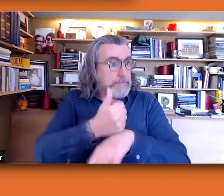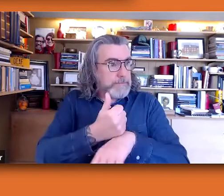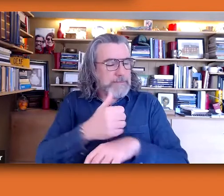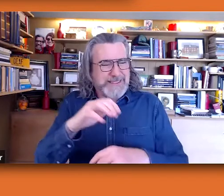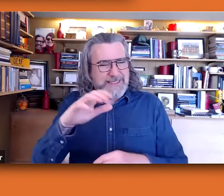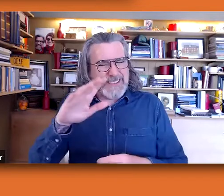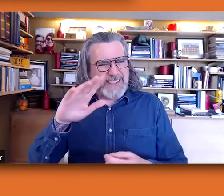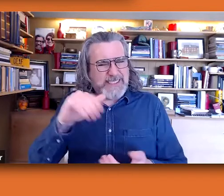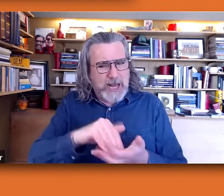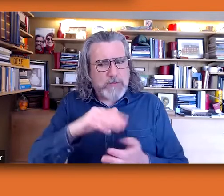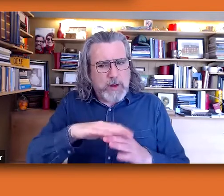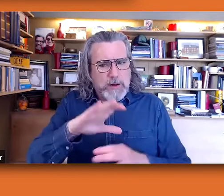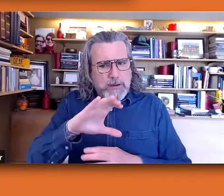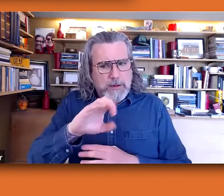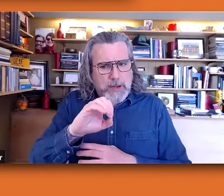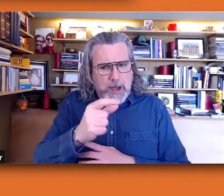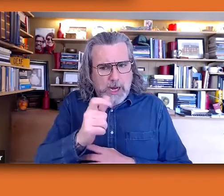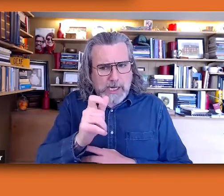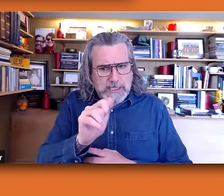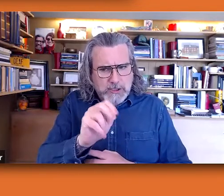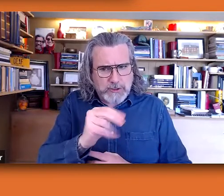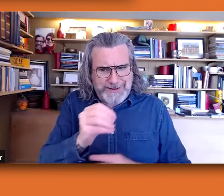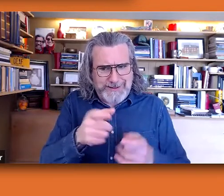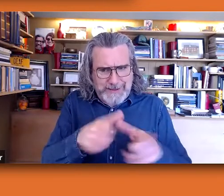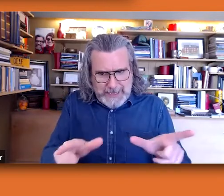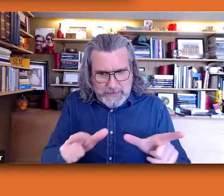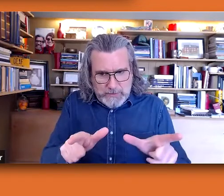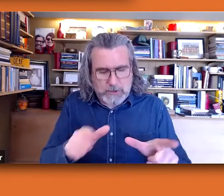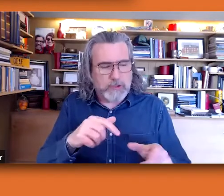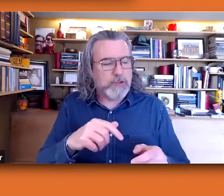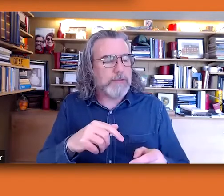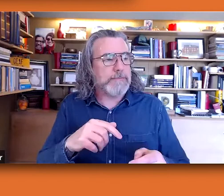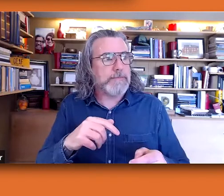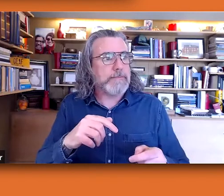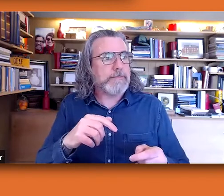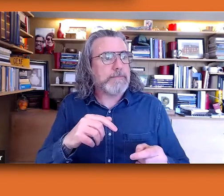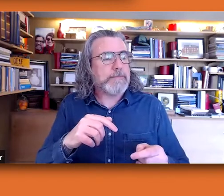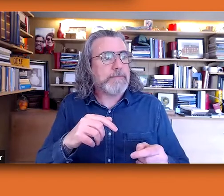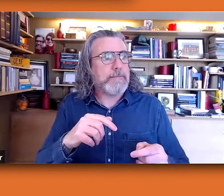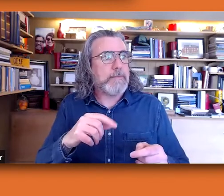Oh, so, let's see, I had the Center on Cognition and Language,